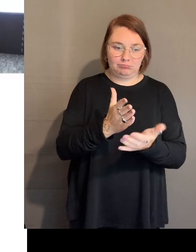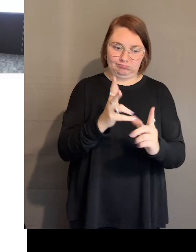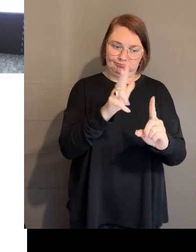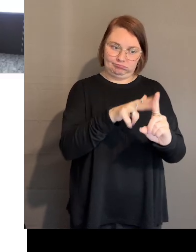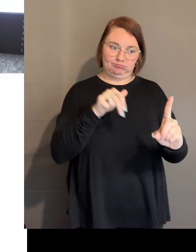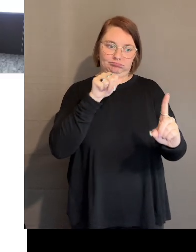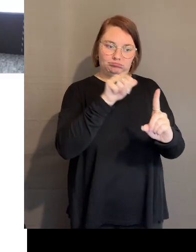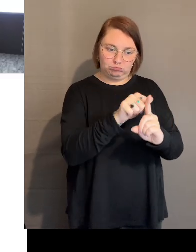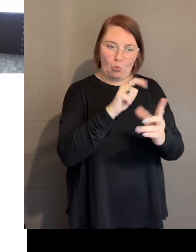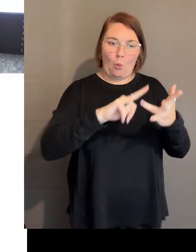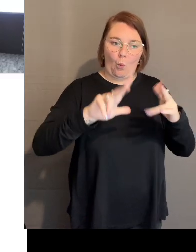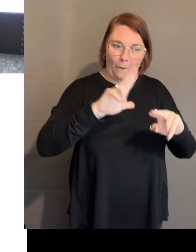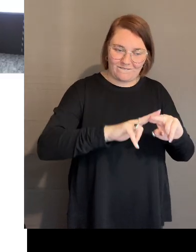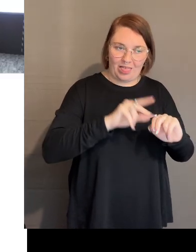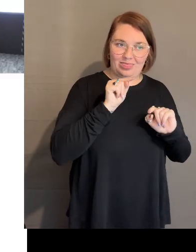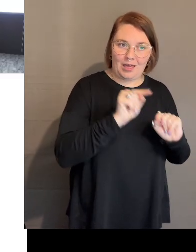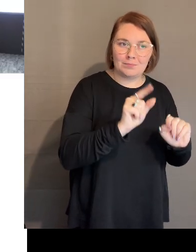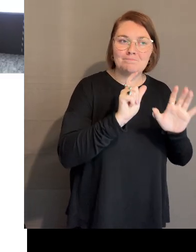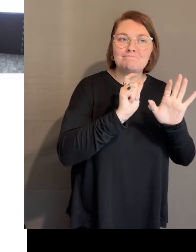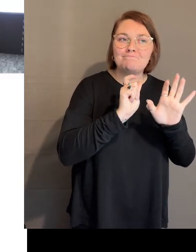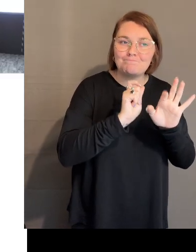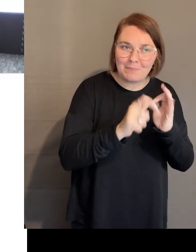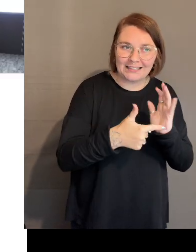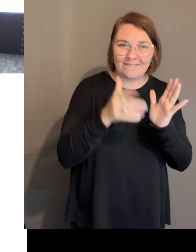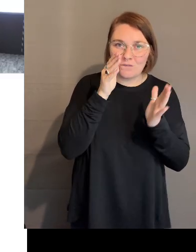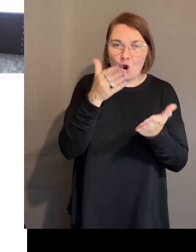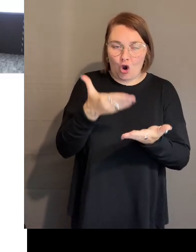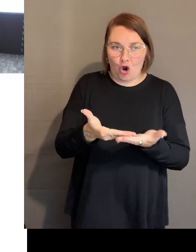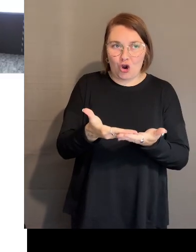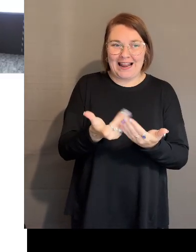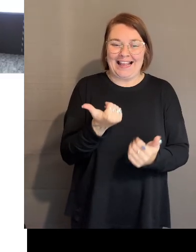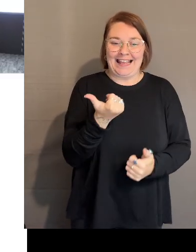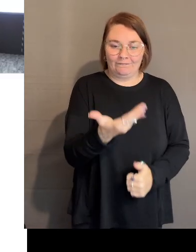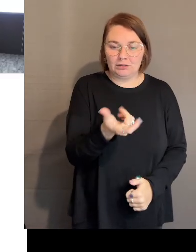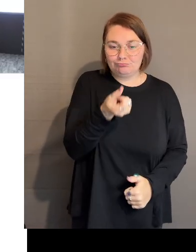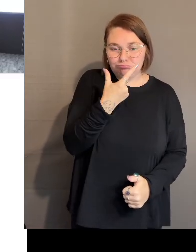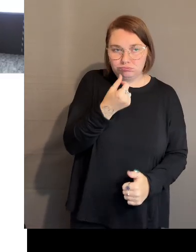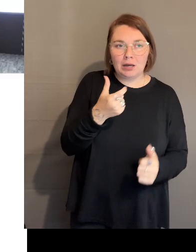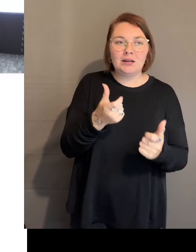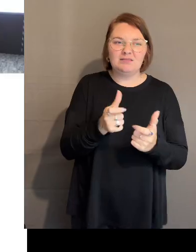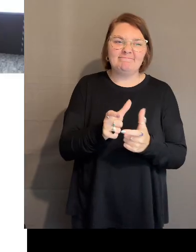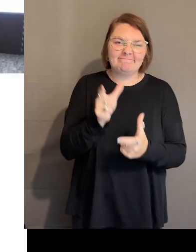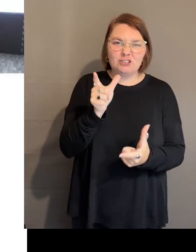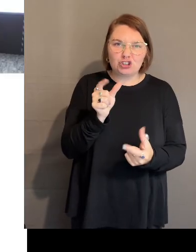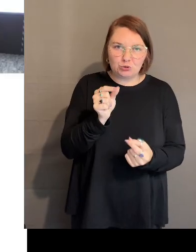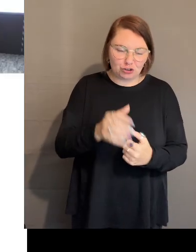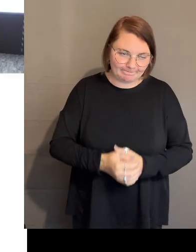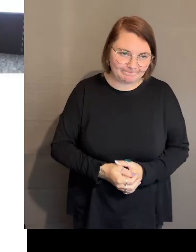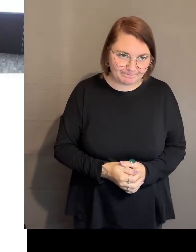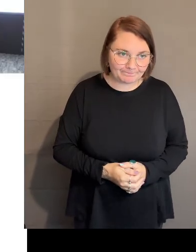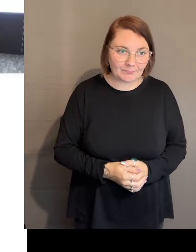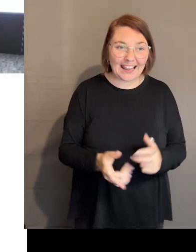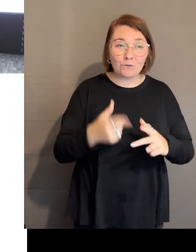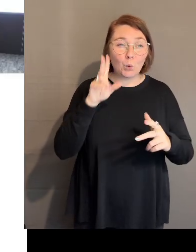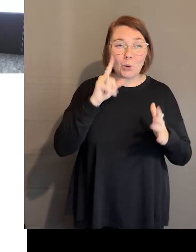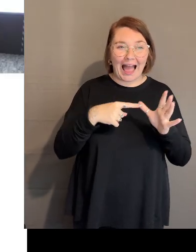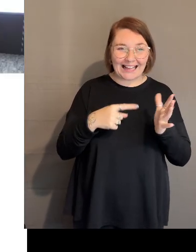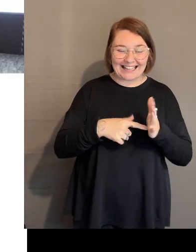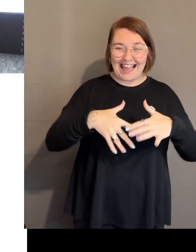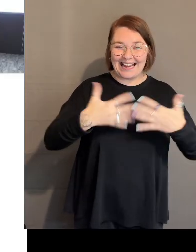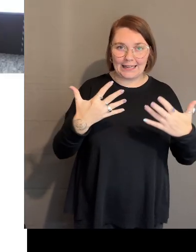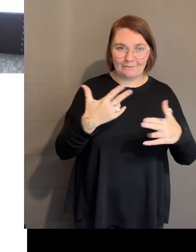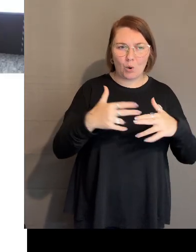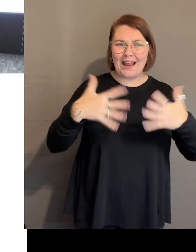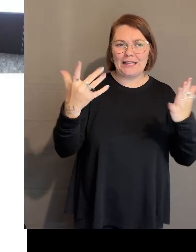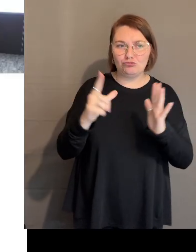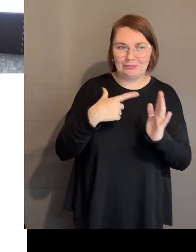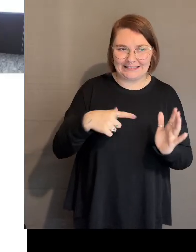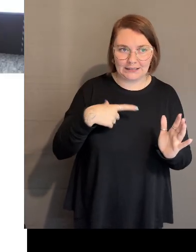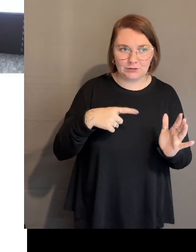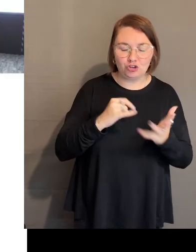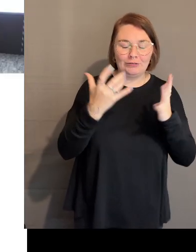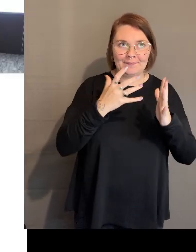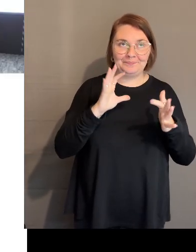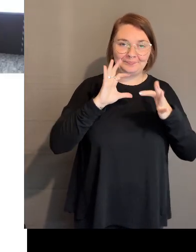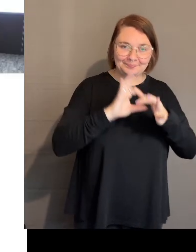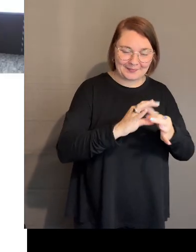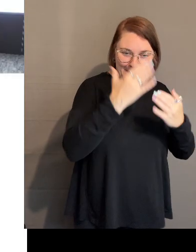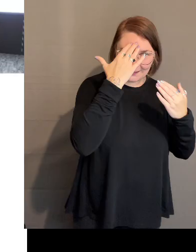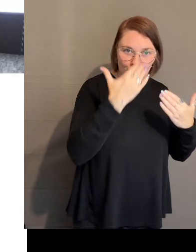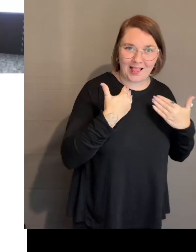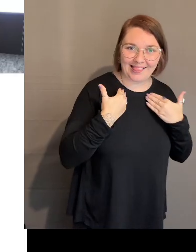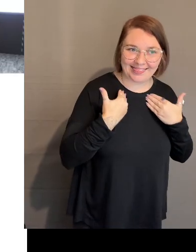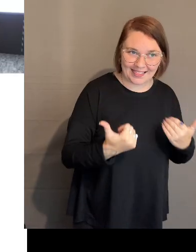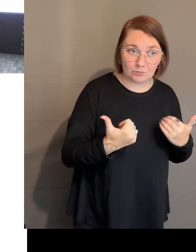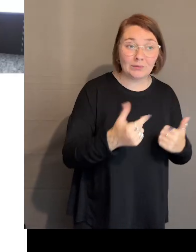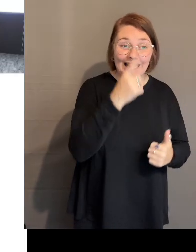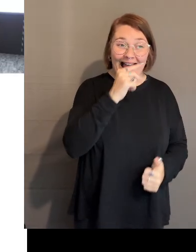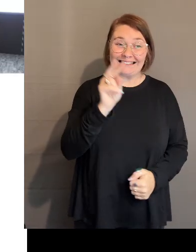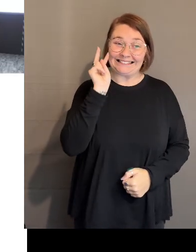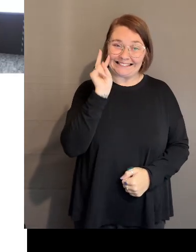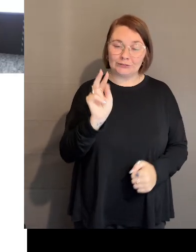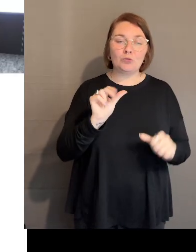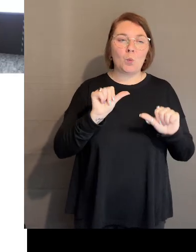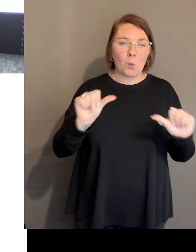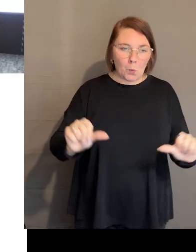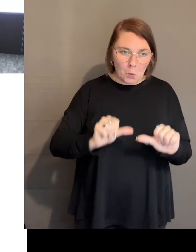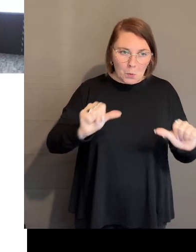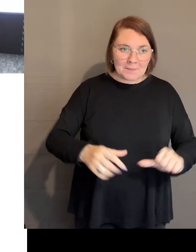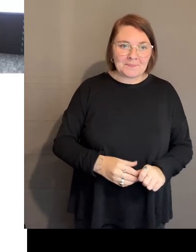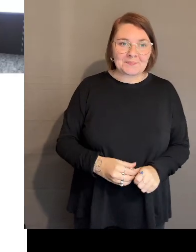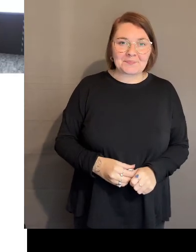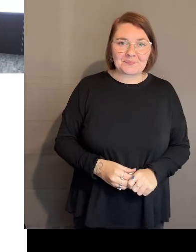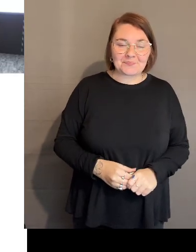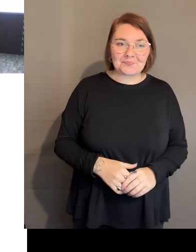diagnosis, etc. But we're going to focus here on the prescription. So, if we look at any prescription, for any reason, no, any mental health, we see here, okay, so…